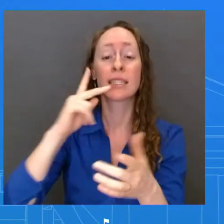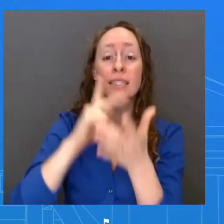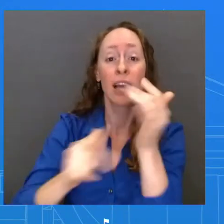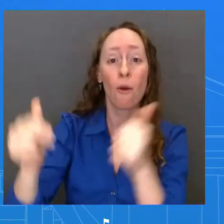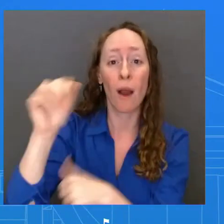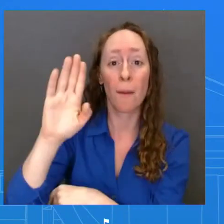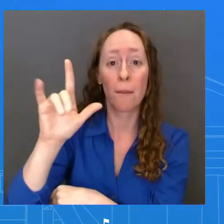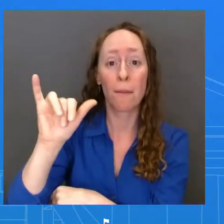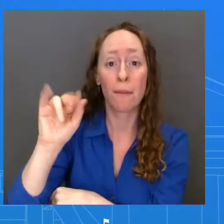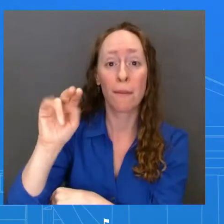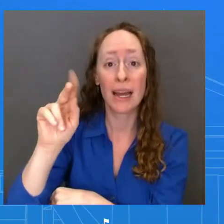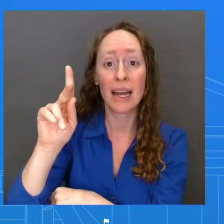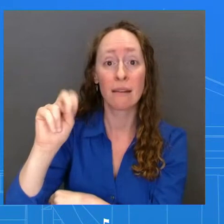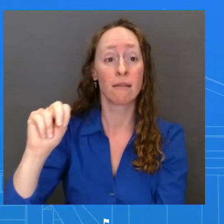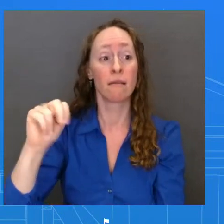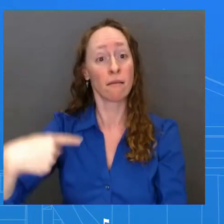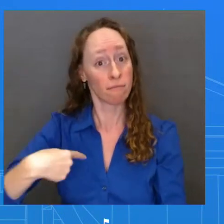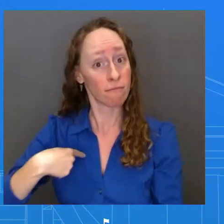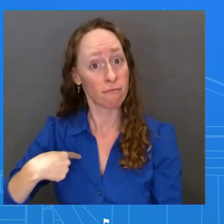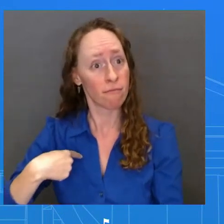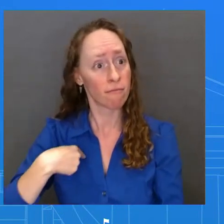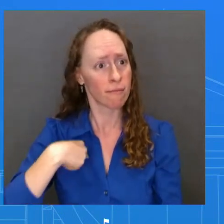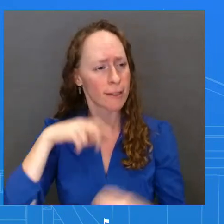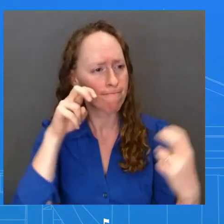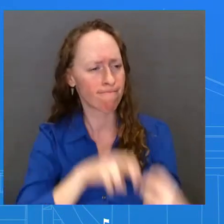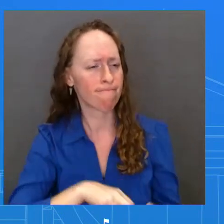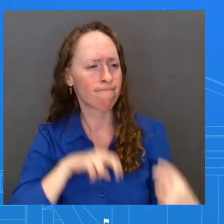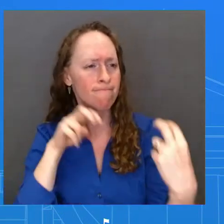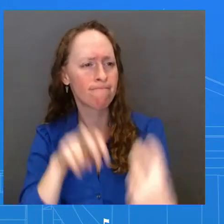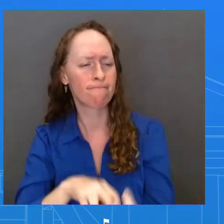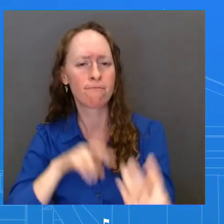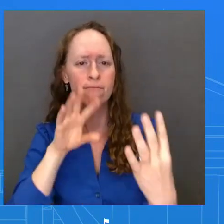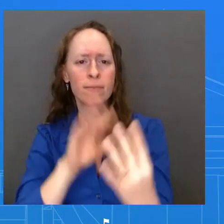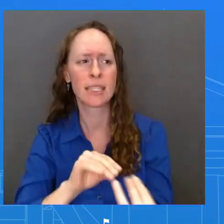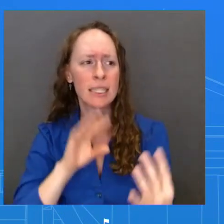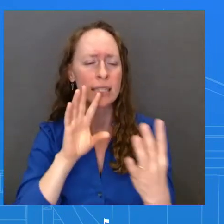although all of them on the margins of other meetings. This, in fact, is the first time that there will be